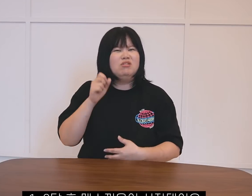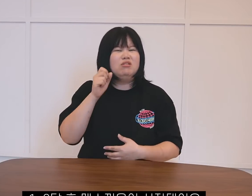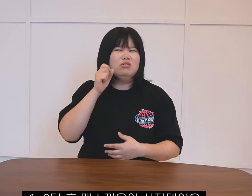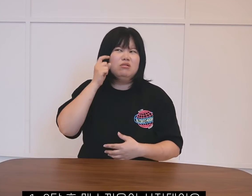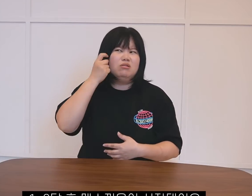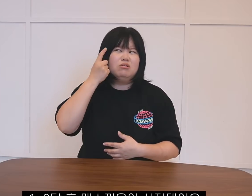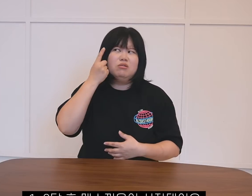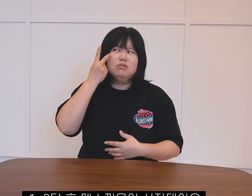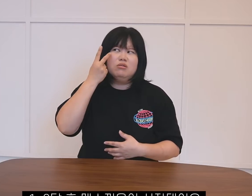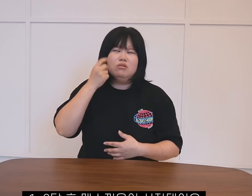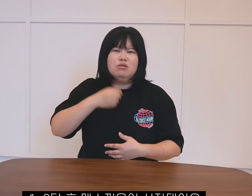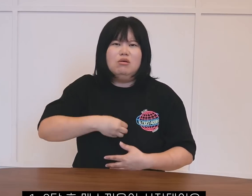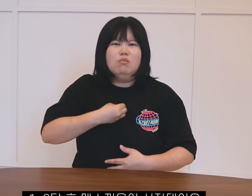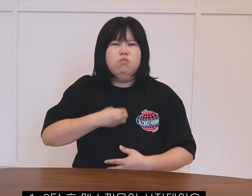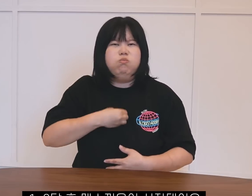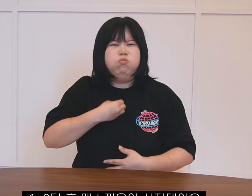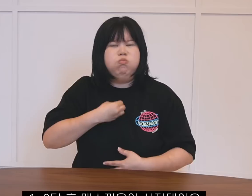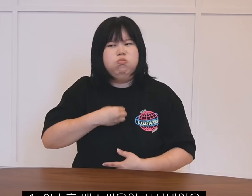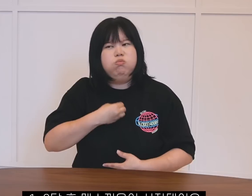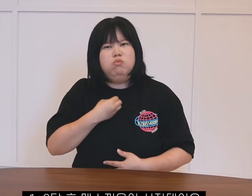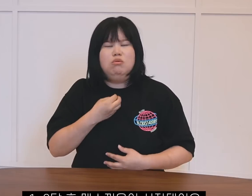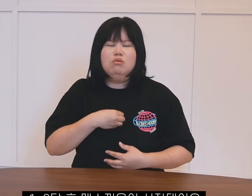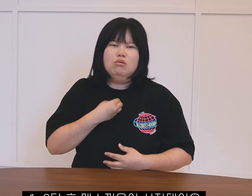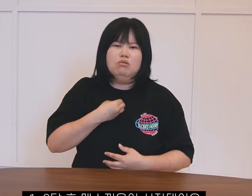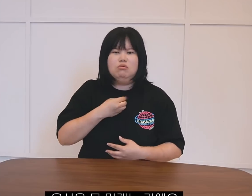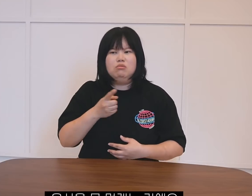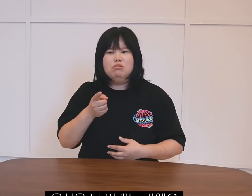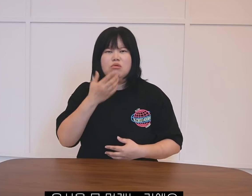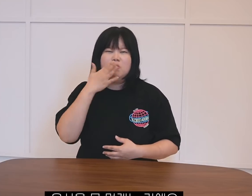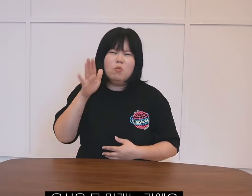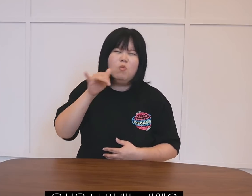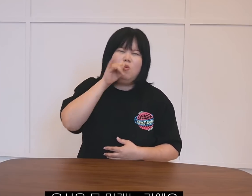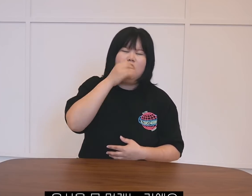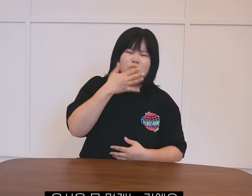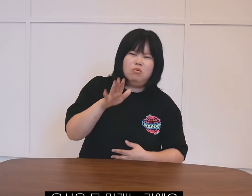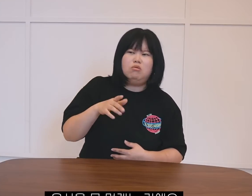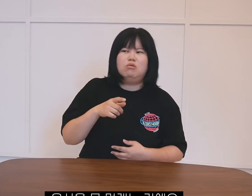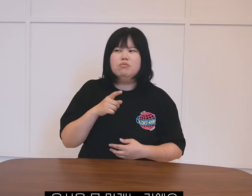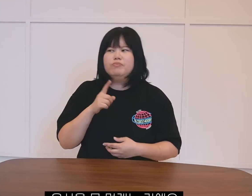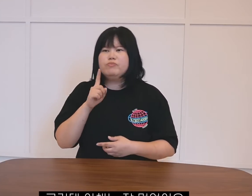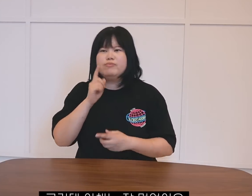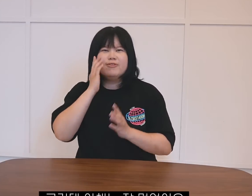and I started getting nausea after a month or two. I can't eat food.